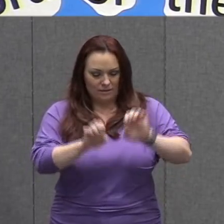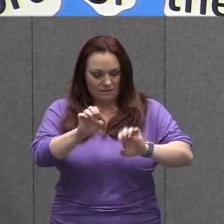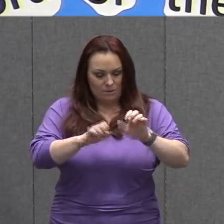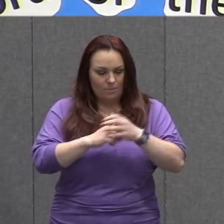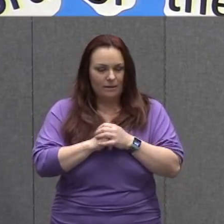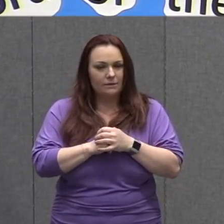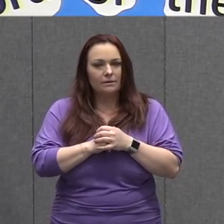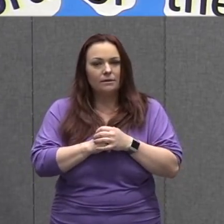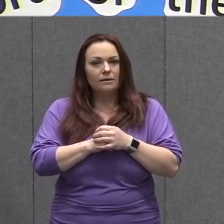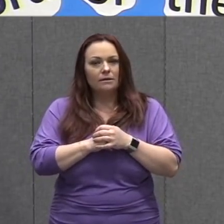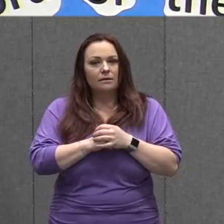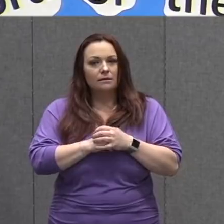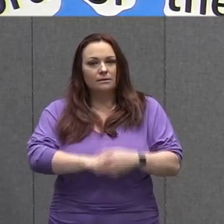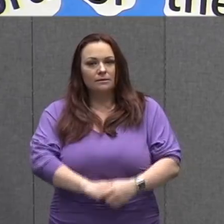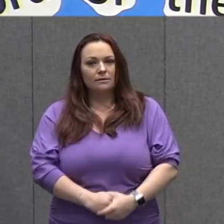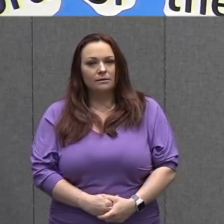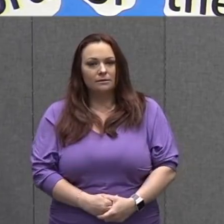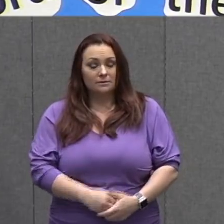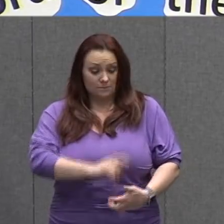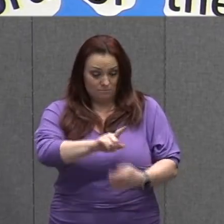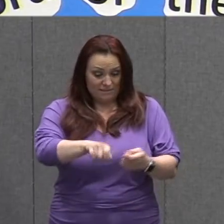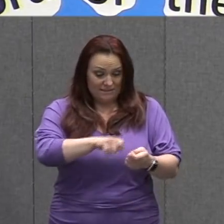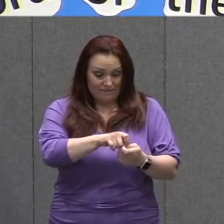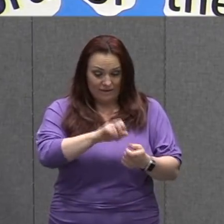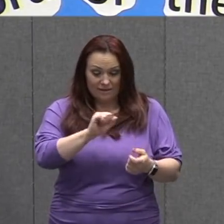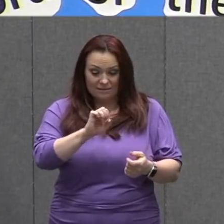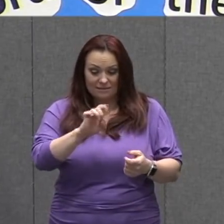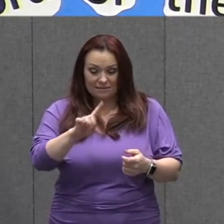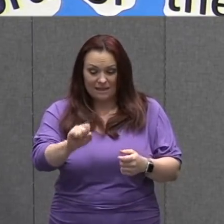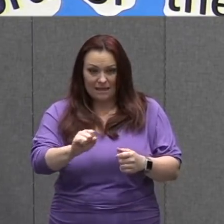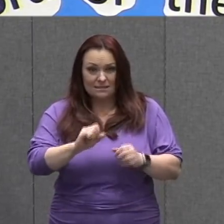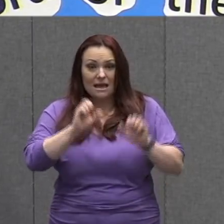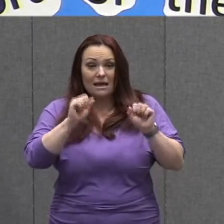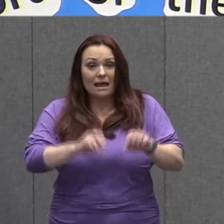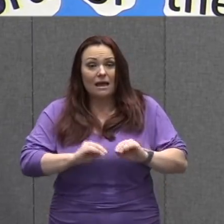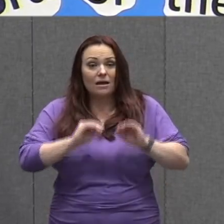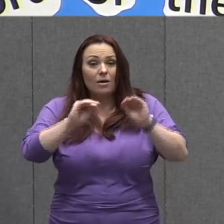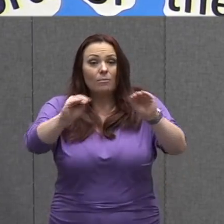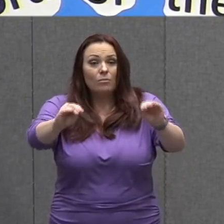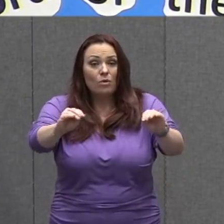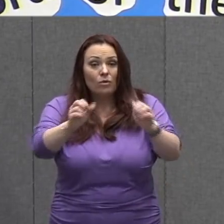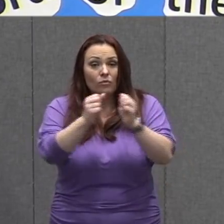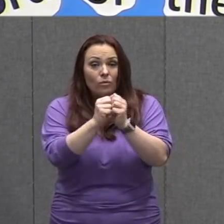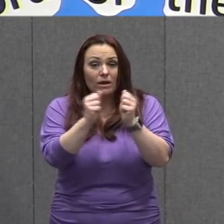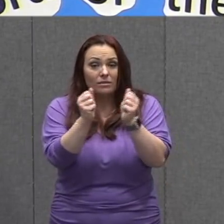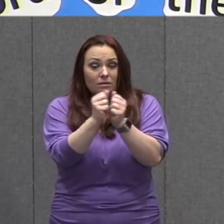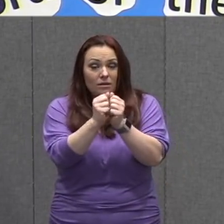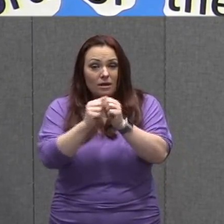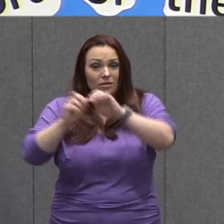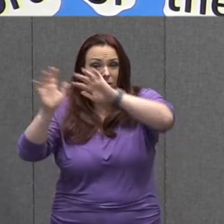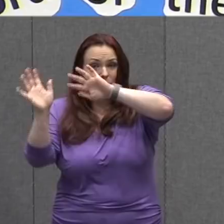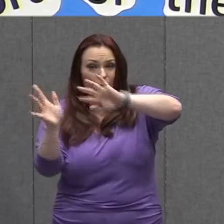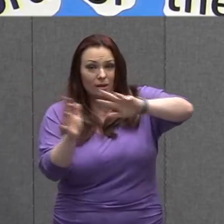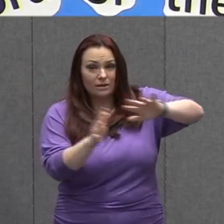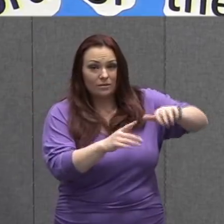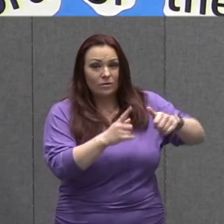how certain seeds move with the wind. Now we saw these seeds that fly